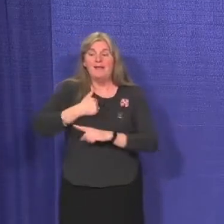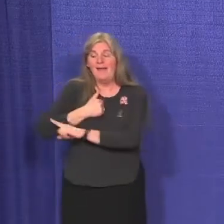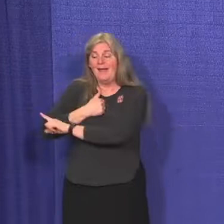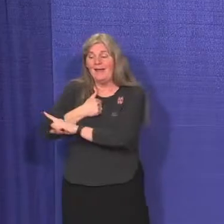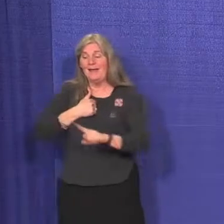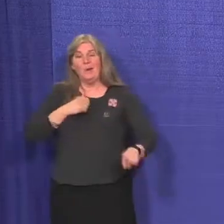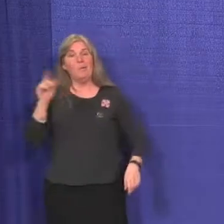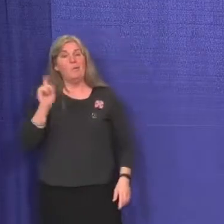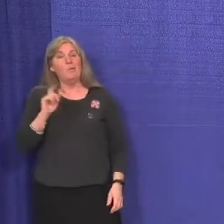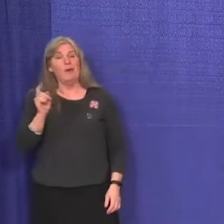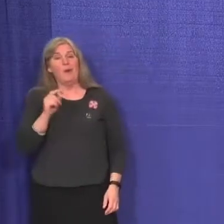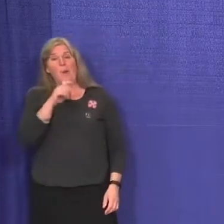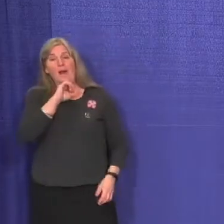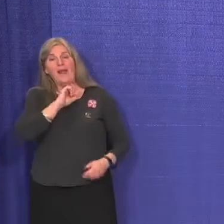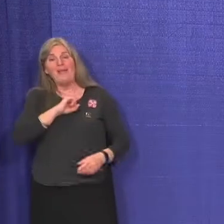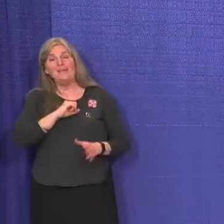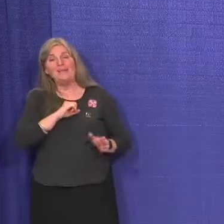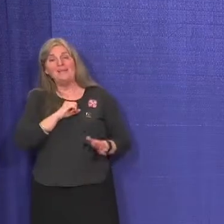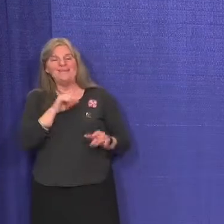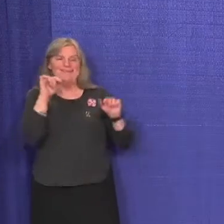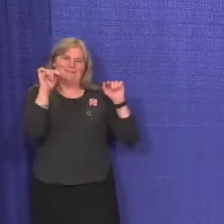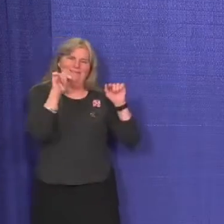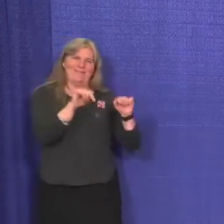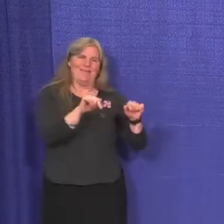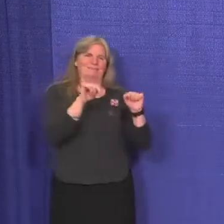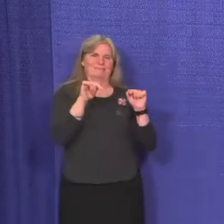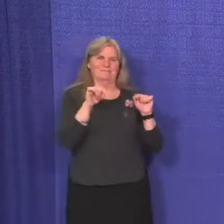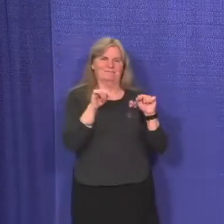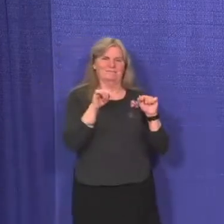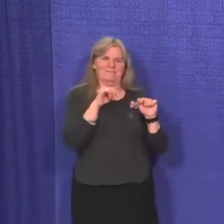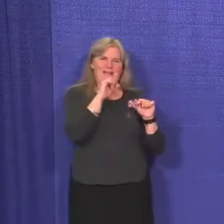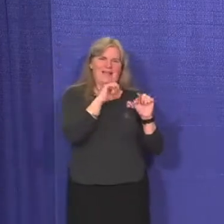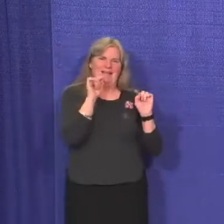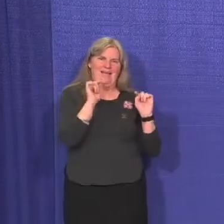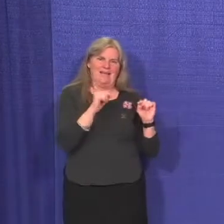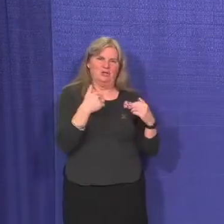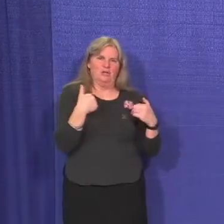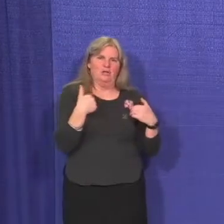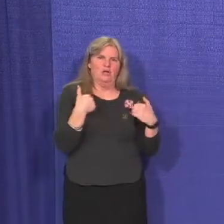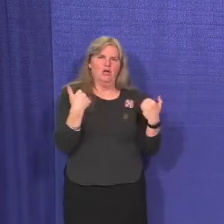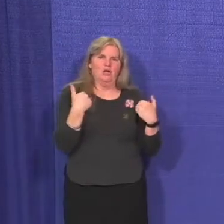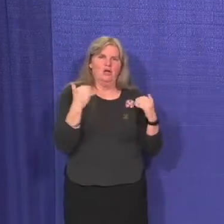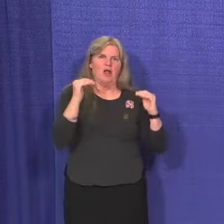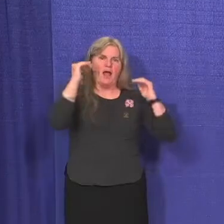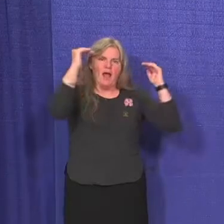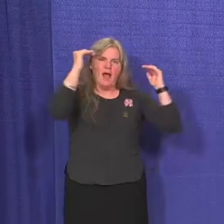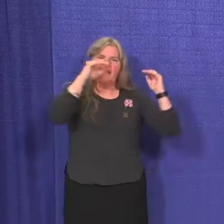50 percent, 58 percent first dose.